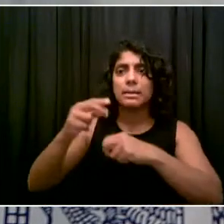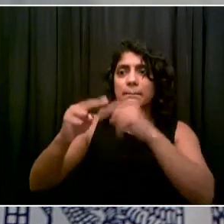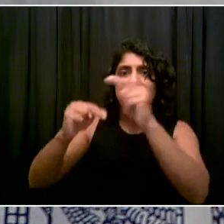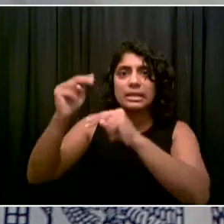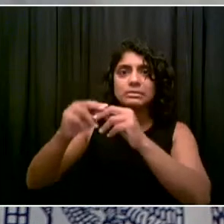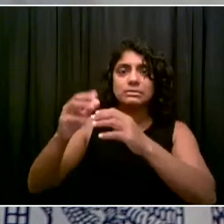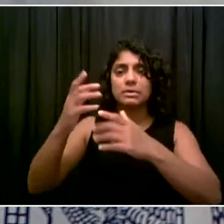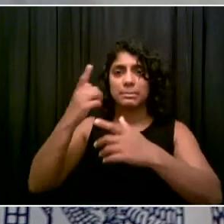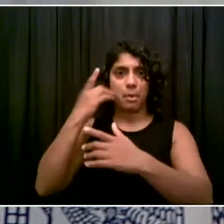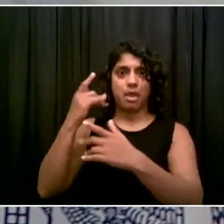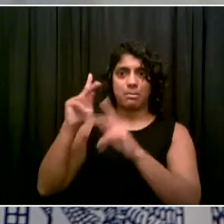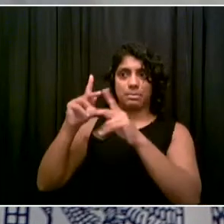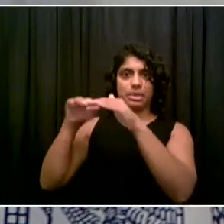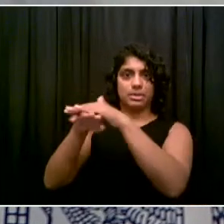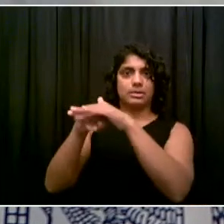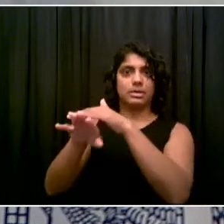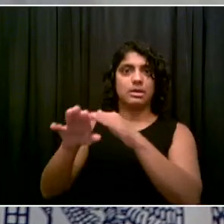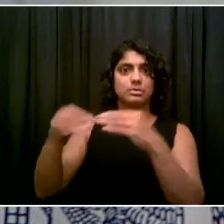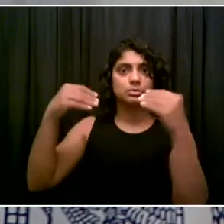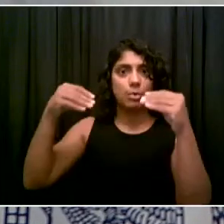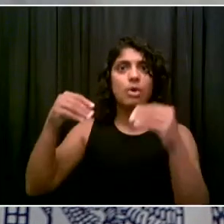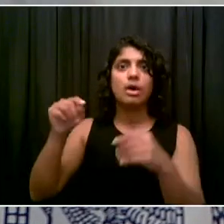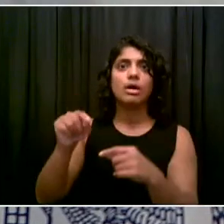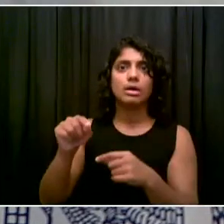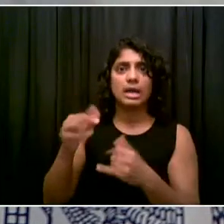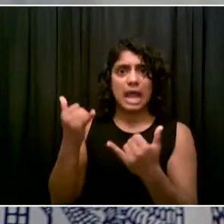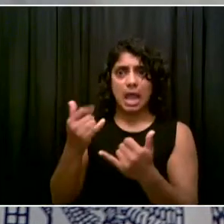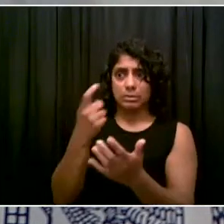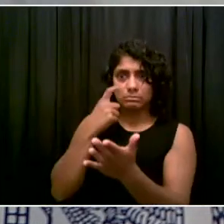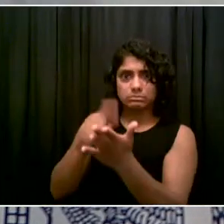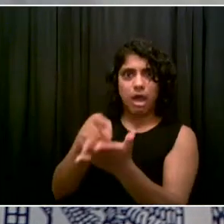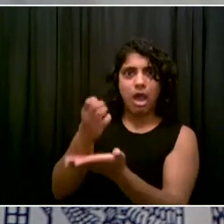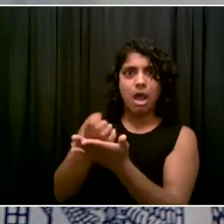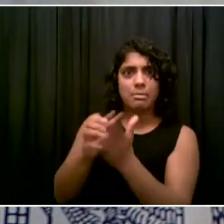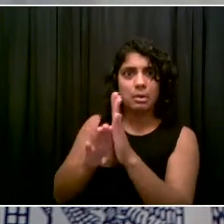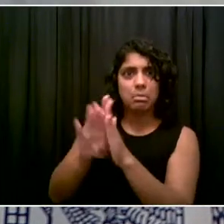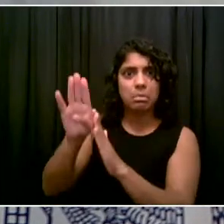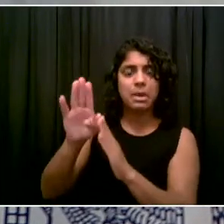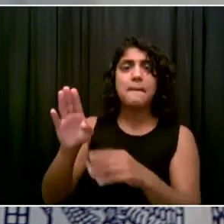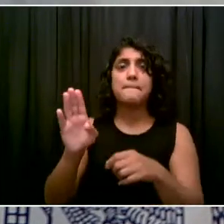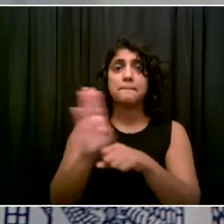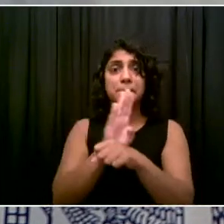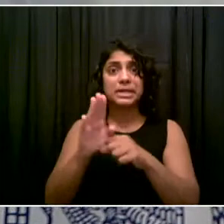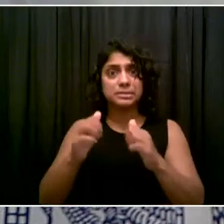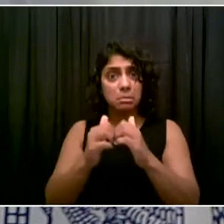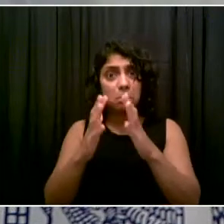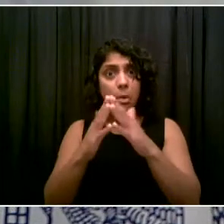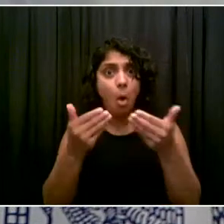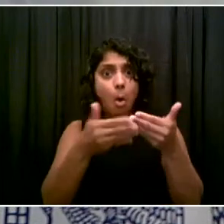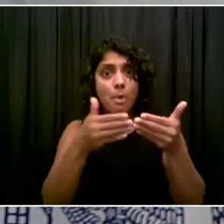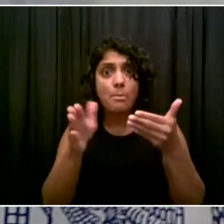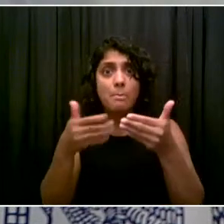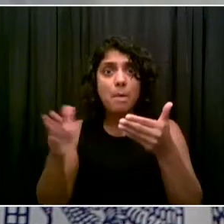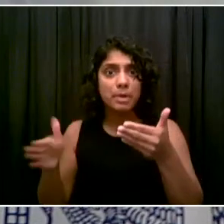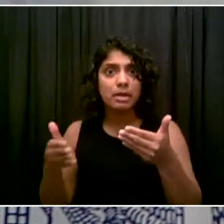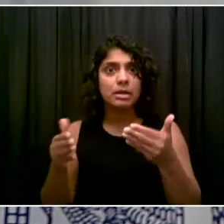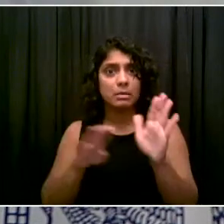ARE DOING AS PART OF OUR RECOVERY. WHAT WE ARE SEEING NOW, AND INCREASINGLY STRONG ECONOMY, WE ARE SEEING JOBS COME BACK